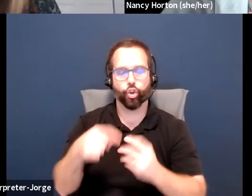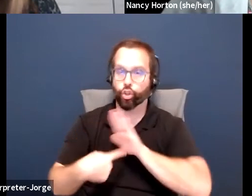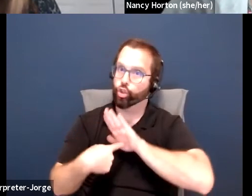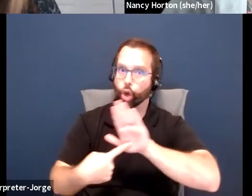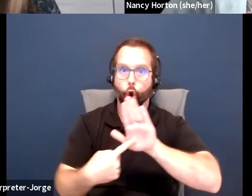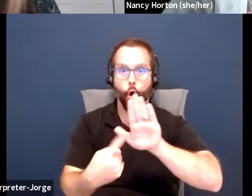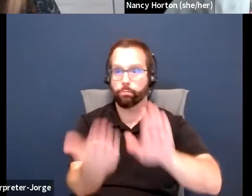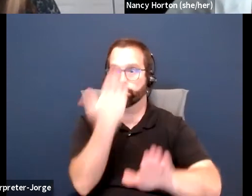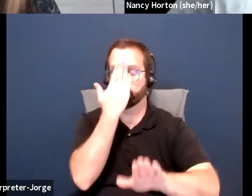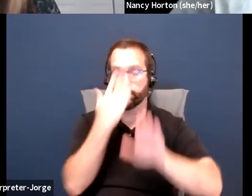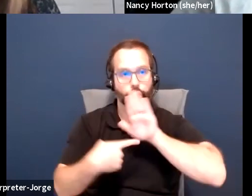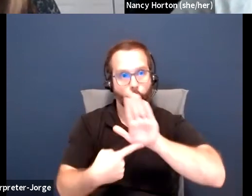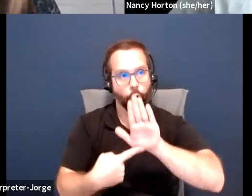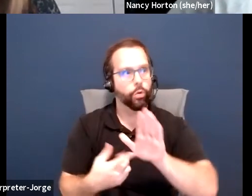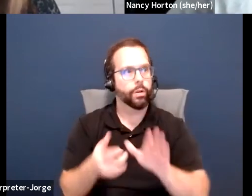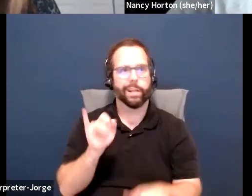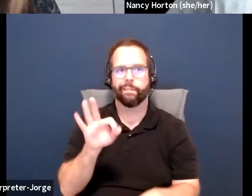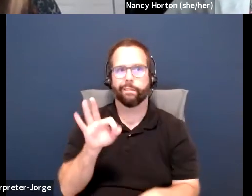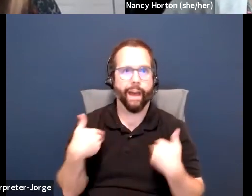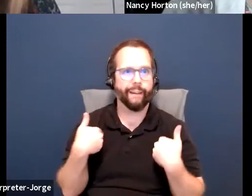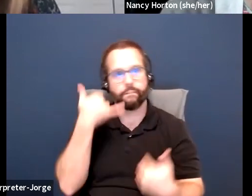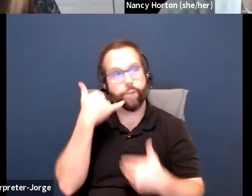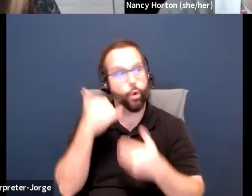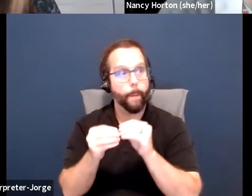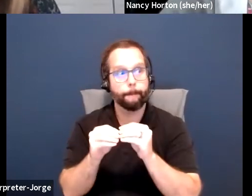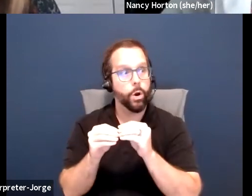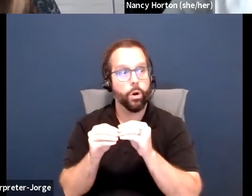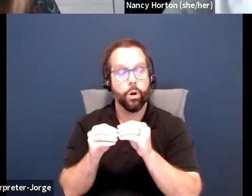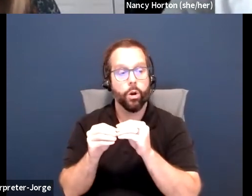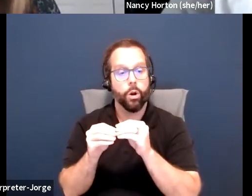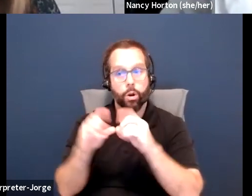accessibility and all of that needs to be there, too. And if there's a phone